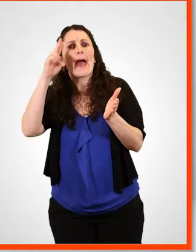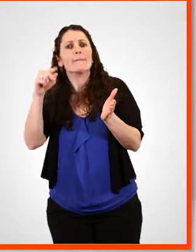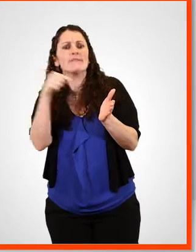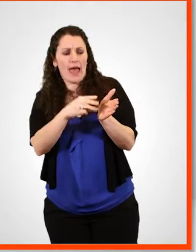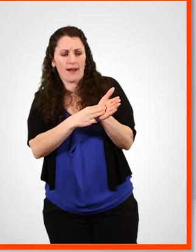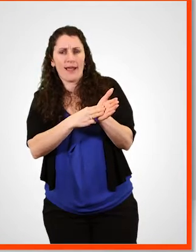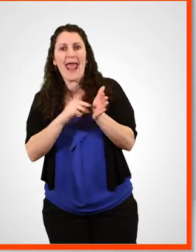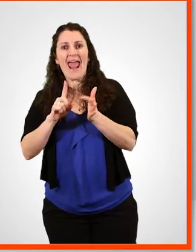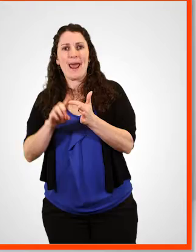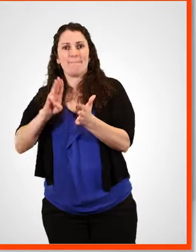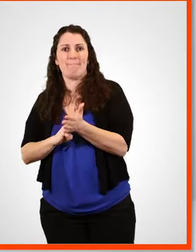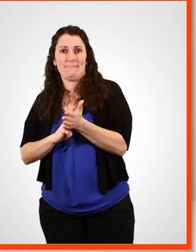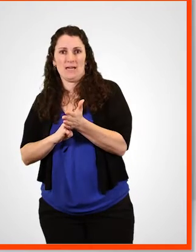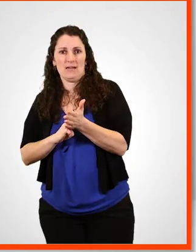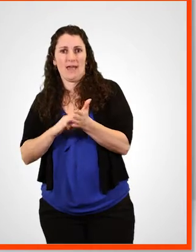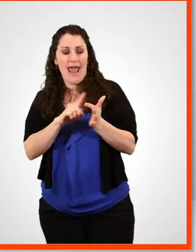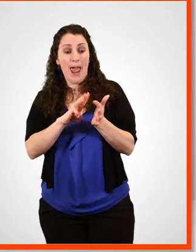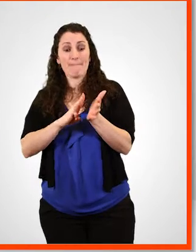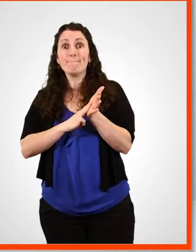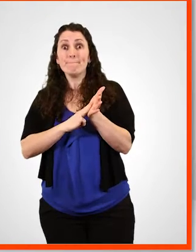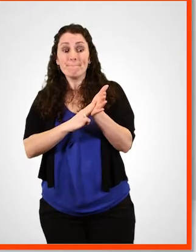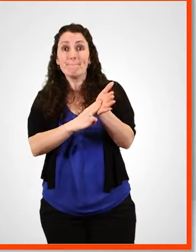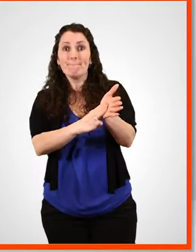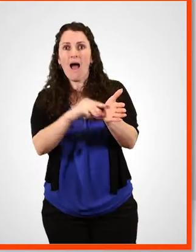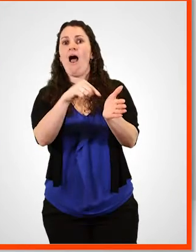When I say M, there's a sound at the end.